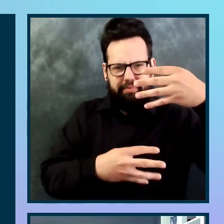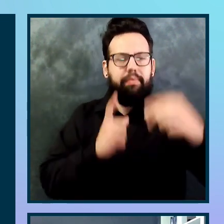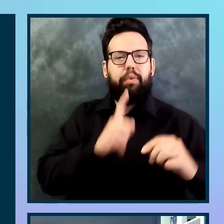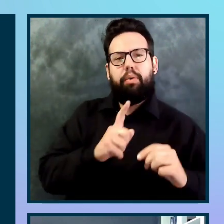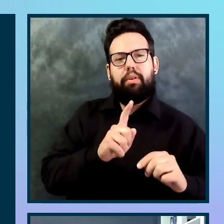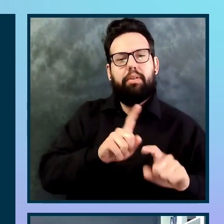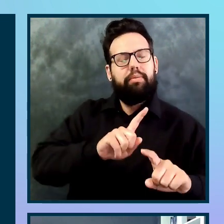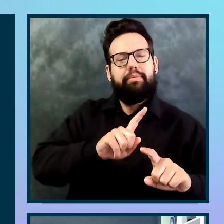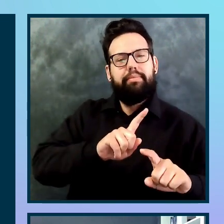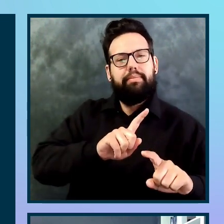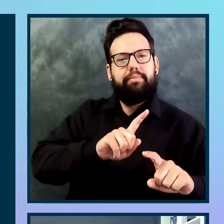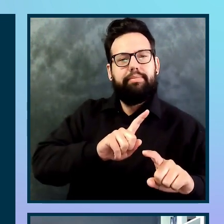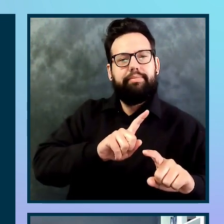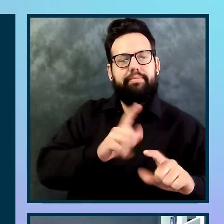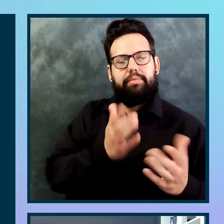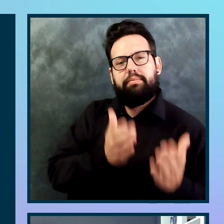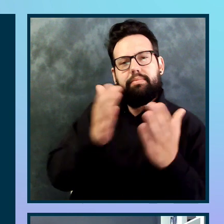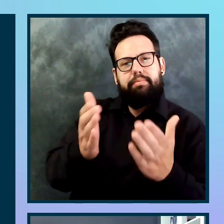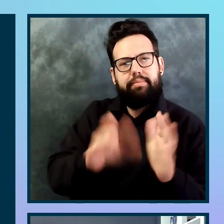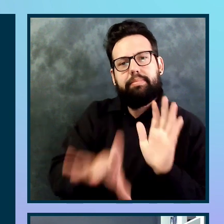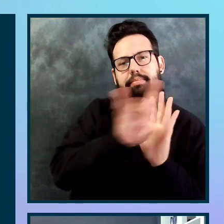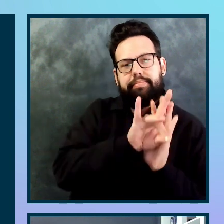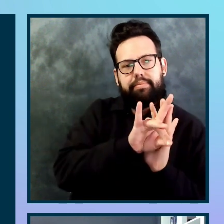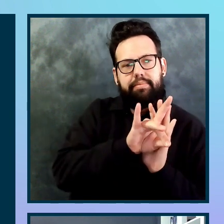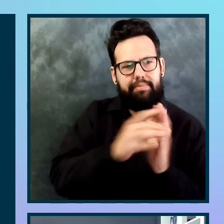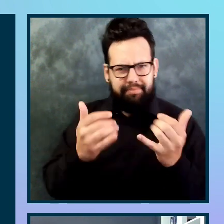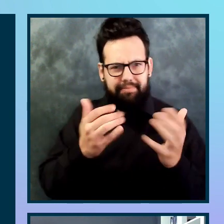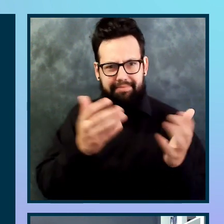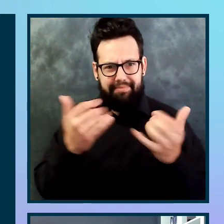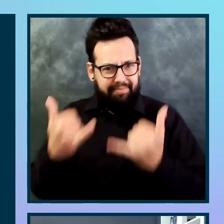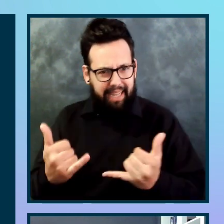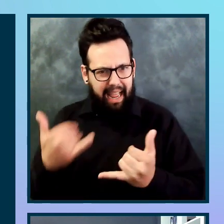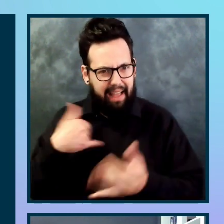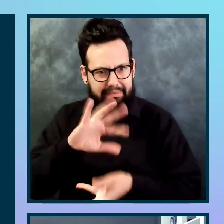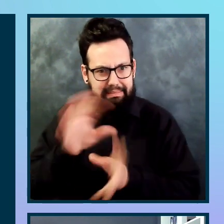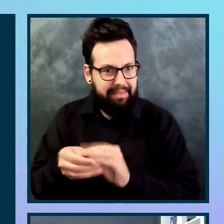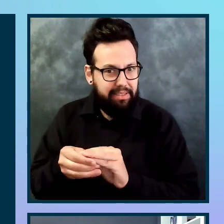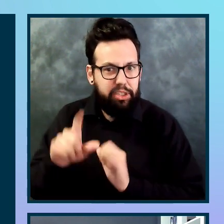here we have, I'm not gonna count them, but it will say we have maybe 20, 25 interactions.